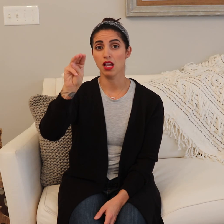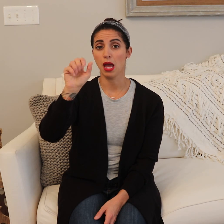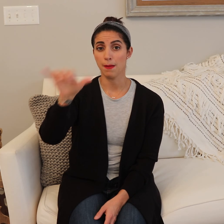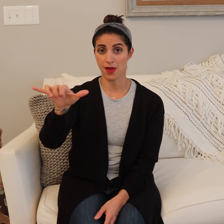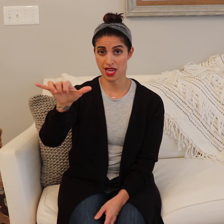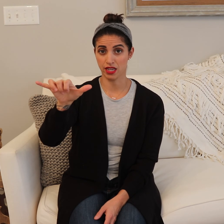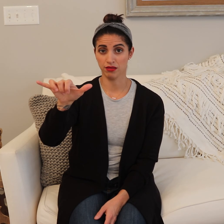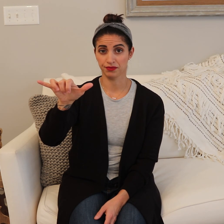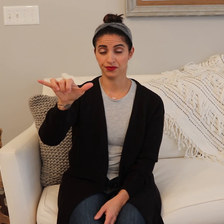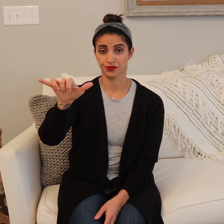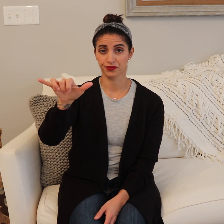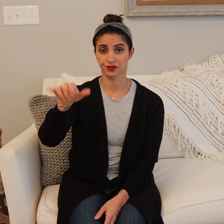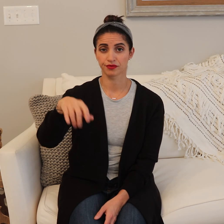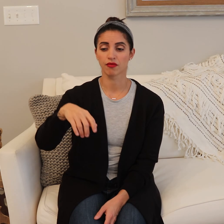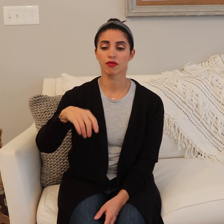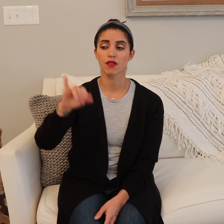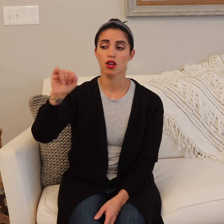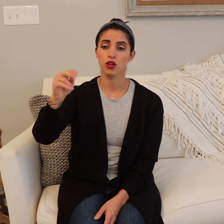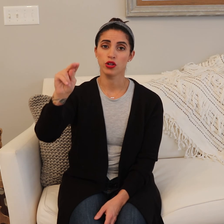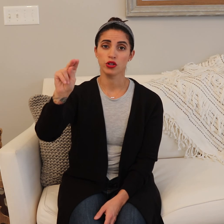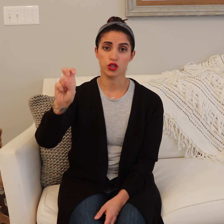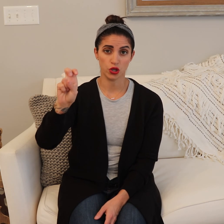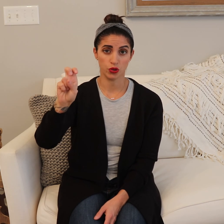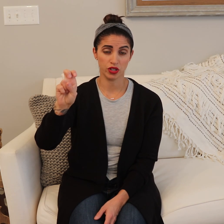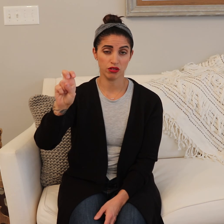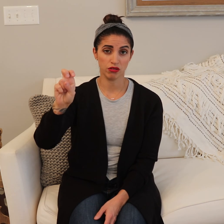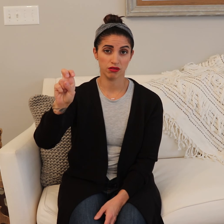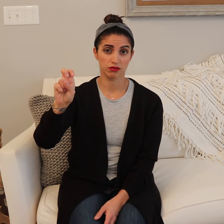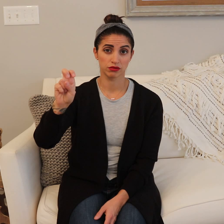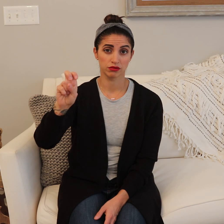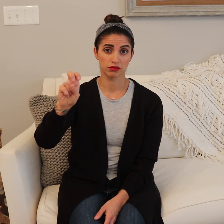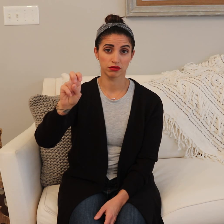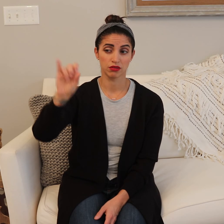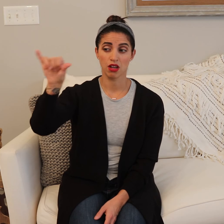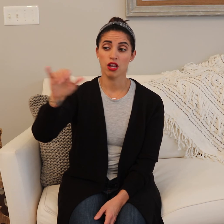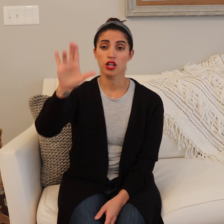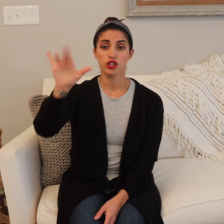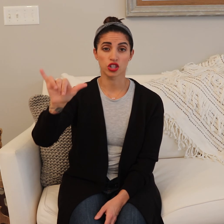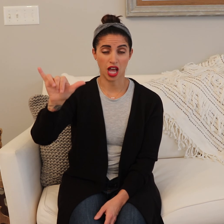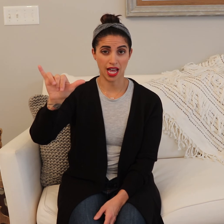May June July